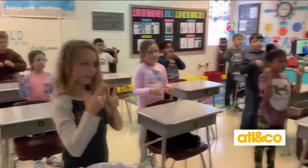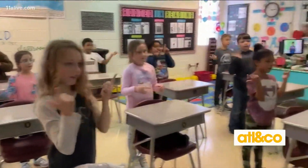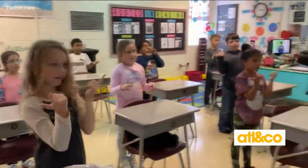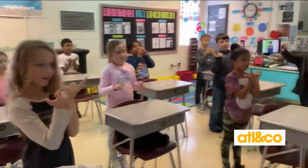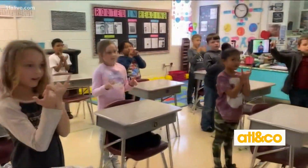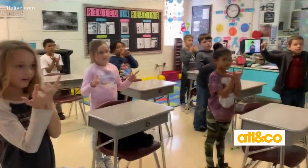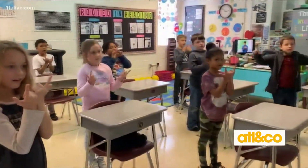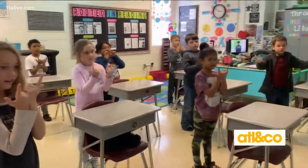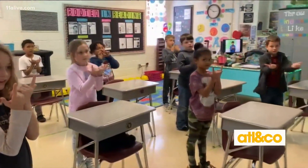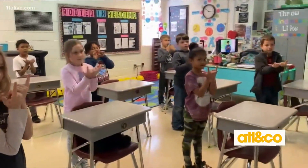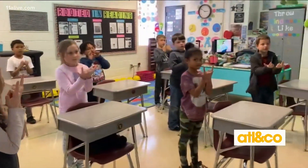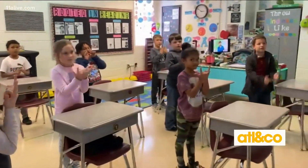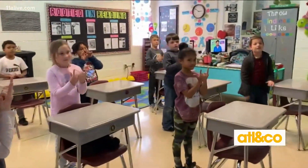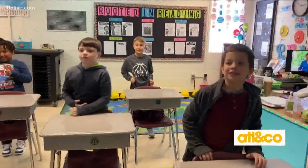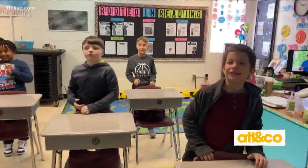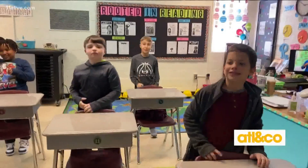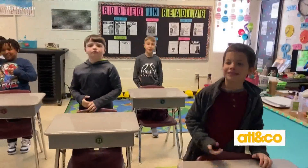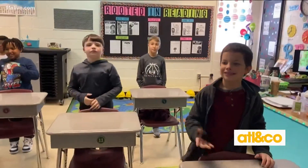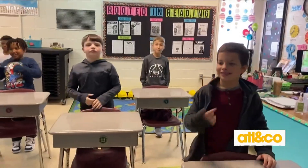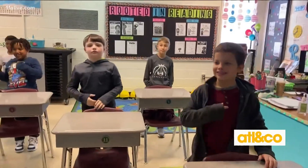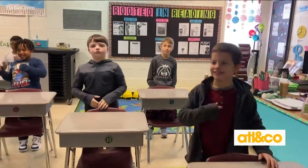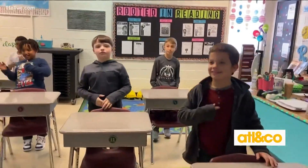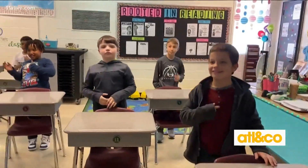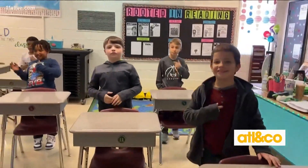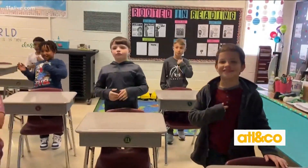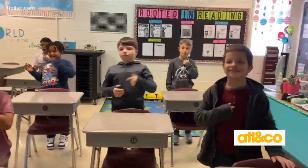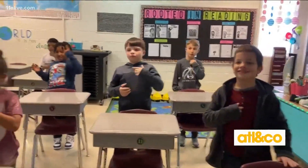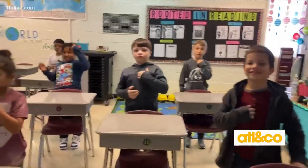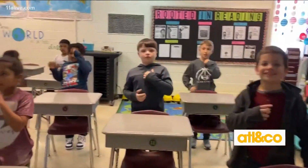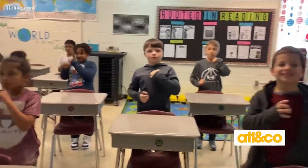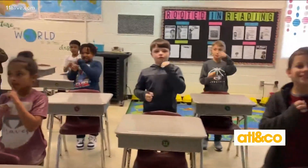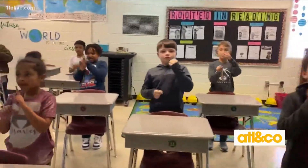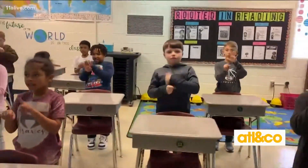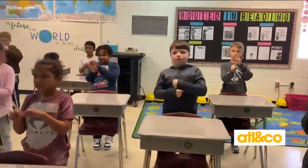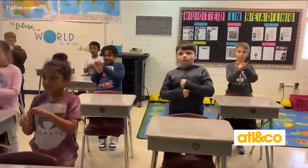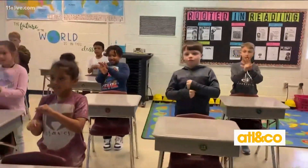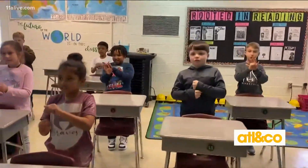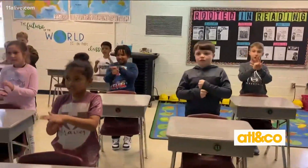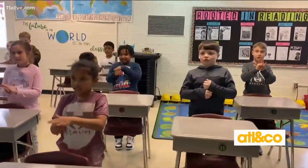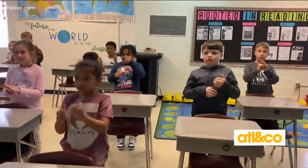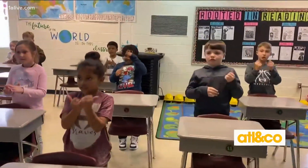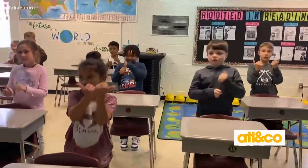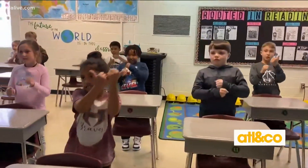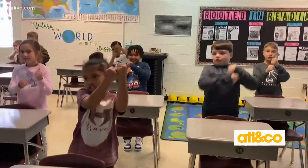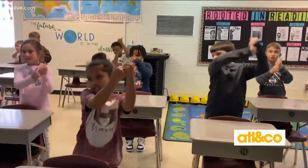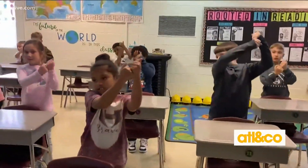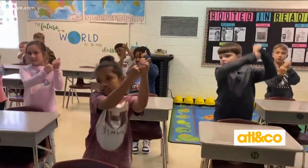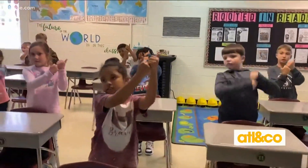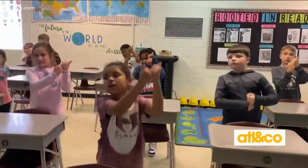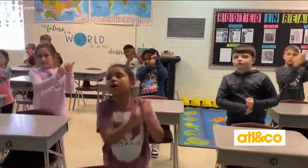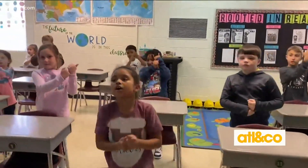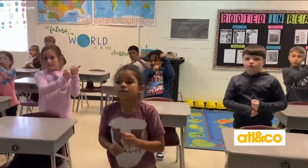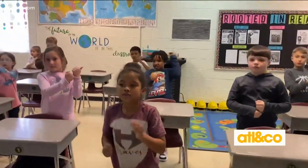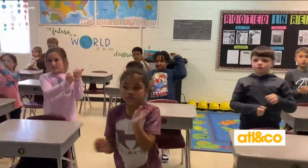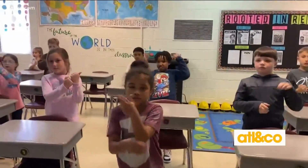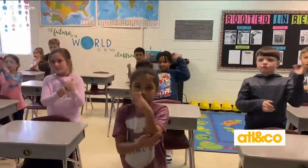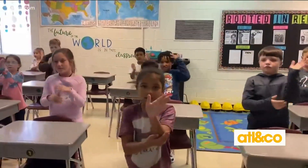INSPIRED BY SOUTH FULTON FIRE CAPTAIN ANDREA HALL INSPIRED BY SOUTH FULTON FIRE CAPTAIN ANDREA HALL WHO CAPTAIN ANDREA HALL WHO CAPTAIN ANDREA HALL WHO DELIVERED CAPTAIN ANDREA HALL WHO DELIVERED THAT CAPTAIN ANDREA HALL WHO DELIVERED THAT ON CAPTAIN ANDREA HALL WHO DELIVERED THAT ON INAUGURATION DELIVERED THAT ON INAUGURATION DELIVERED THAT ON INAUGURATION DAY DELIVERED THAT ON INAUGURATION DAY INCLUDING DELIVERED THAT ON INAUGURATION DAY INCLUDING THE DELIVERED THAT ON INAUGURATION DAY INCLUDING THE SIGN DAY INCLUDING THE SIGN DAY INCLUDING THE SIGN LANGUAGE. LANGUAGE. LANGUAGE. IT LANGUAGE. IT WAS LANGUAGE. IT WAS SO LANGUAGE. IT WAS SO POWERFUL LANGUAGE. IT WAS SO POWERFUL AND LANGUAGE. IT WAS SO POWERFUL AND I LANGUAGE. IT WAS SO POWERFUL AND I URGE IT WAS SO POWERFUL AND I URGE IT WAS SO POWERFUL AND I URGE YOU IT WAS SO POWERFUL AND I URGE YOU TO